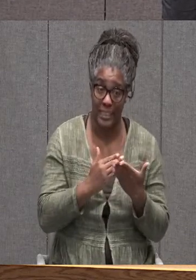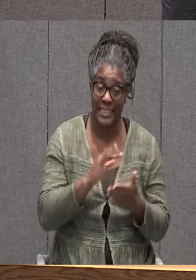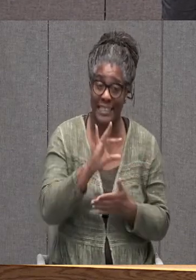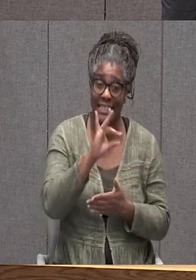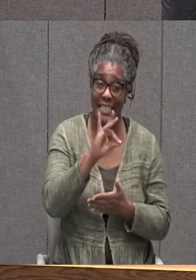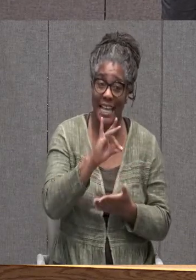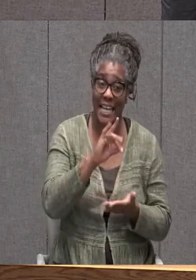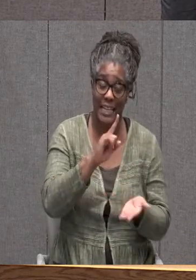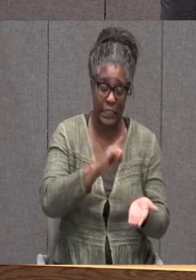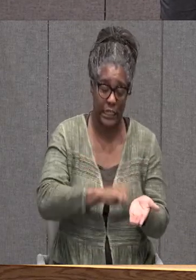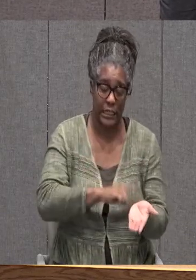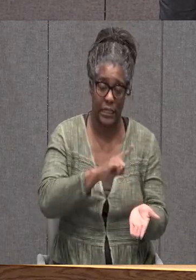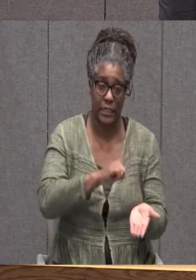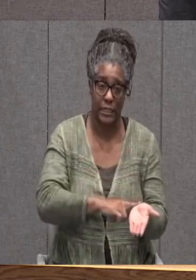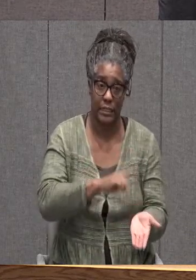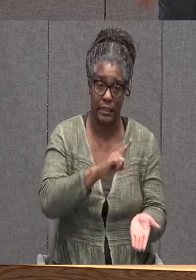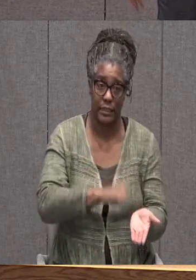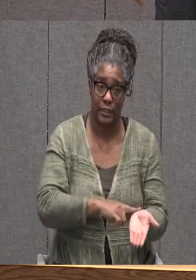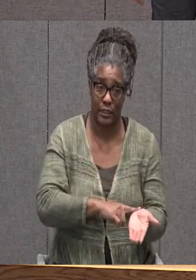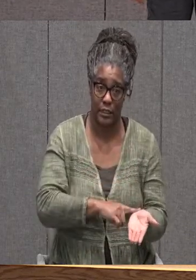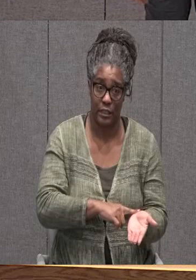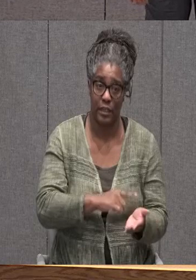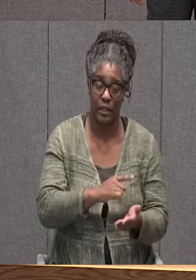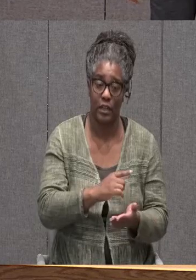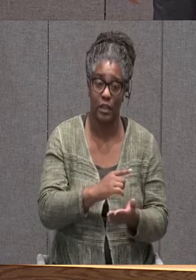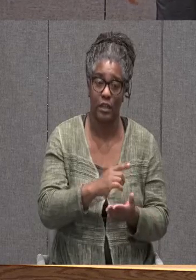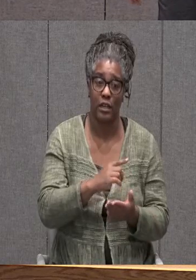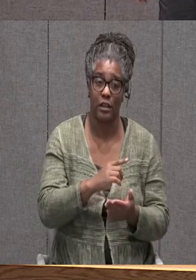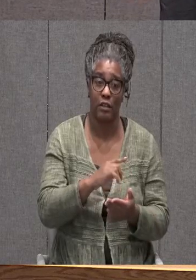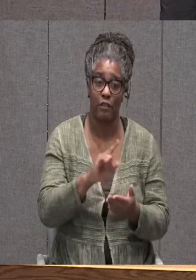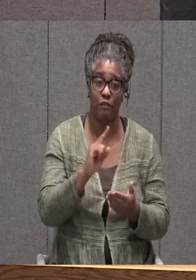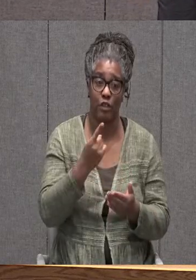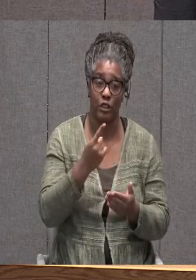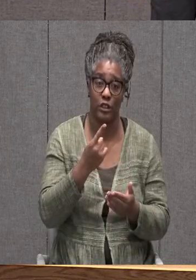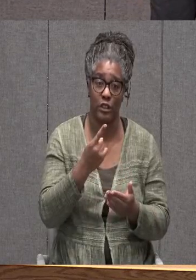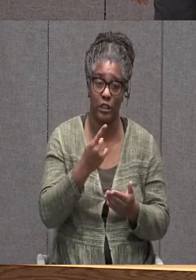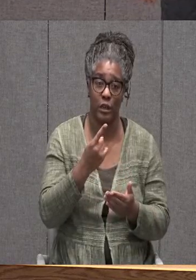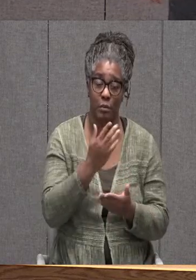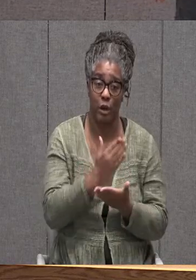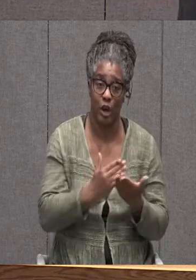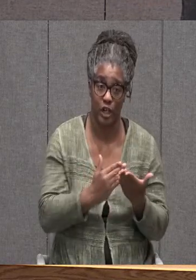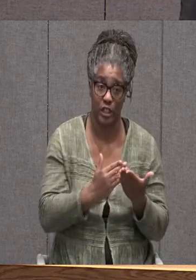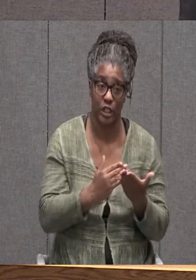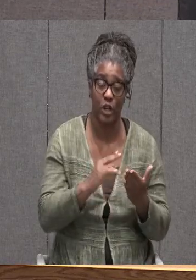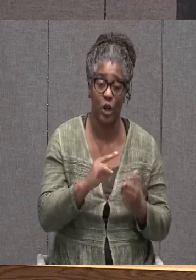so we're gonna start off with part number one. Part number one are heel taps, so watch me.